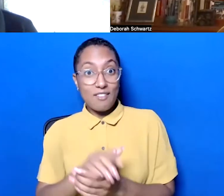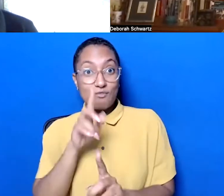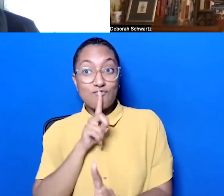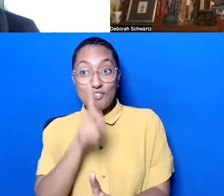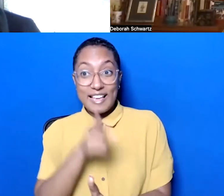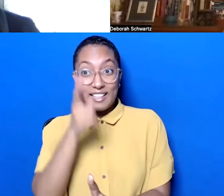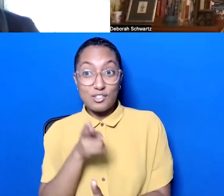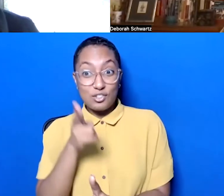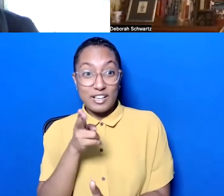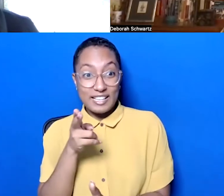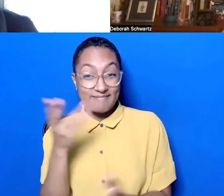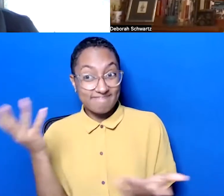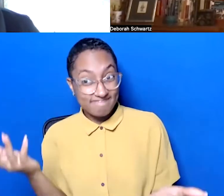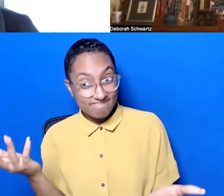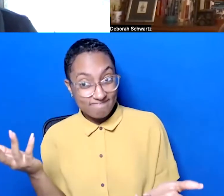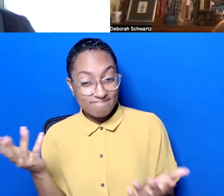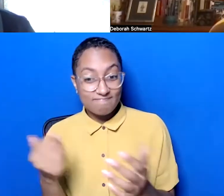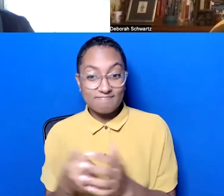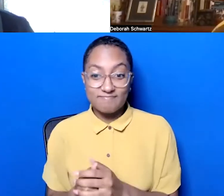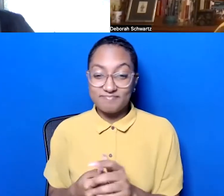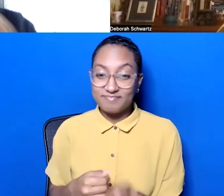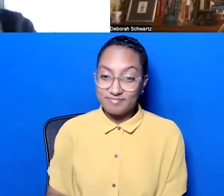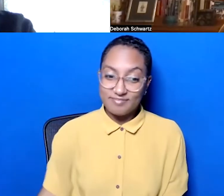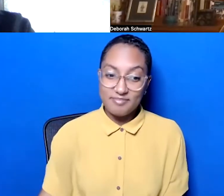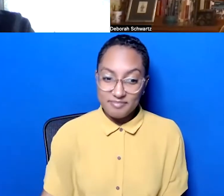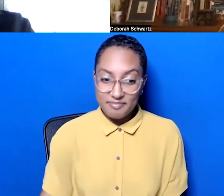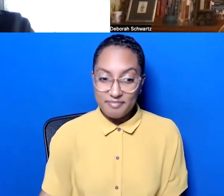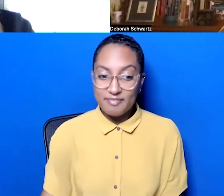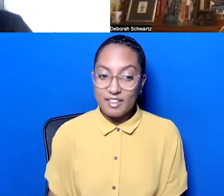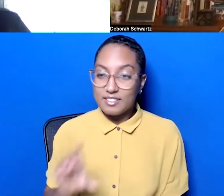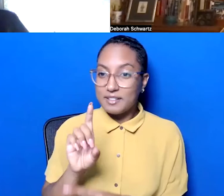So that, you know, could turn into an opportunity but it may also be